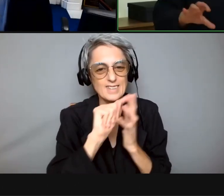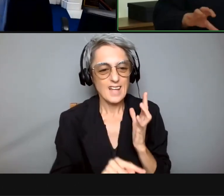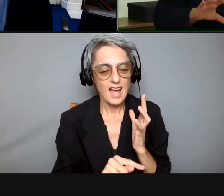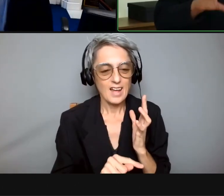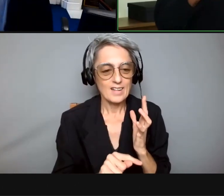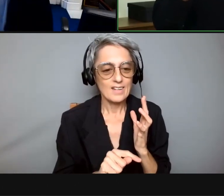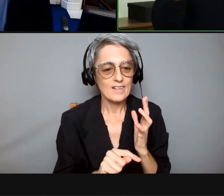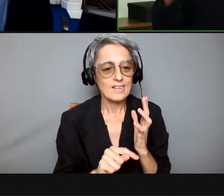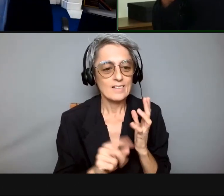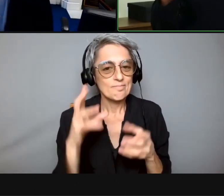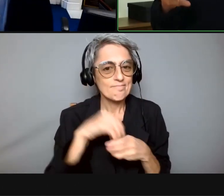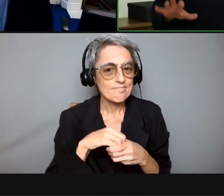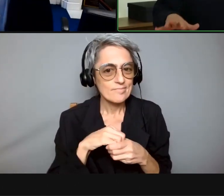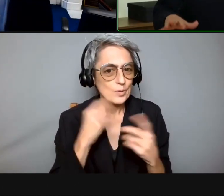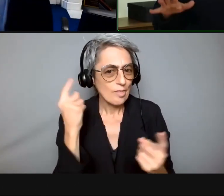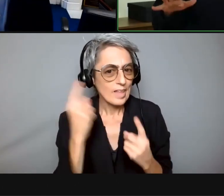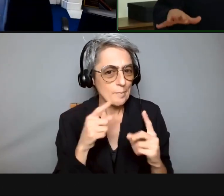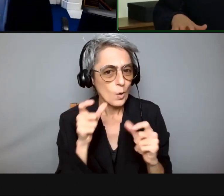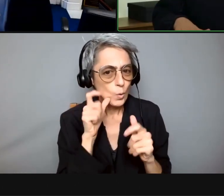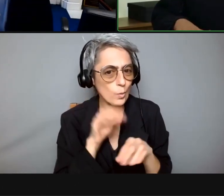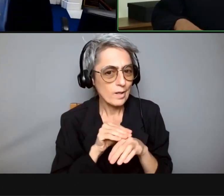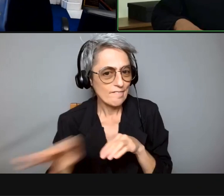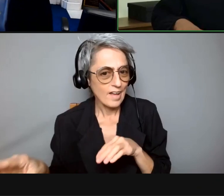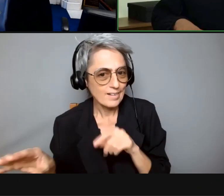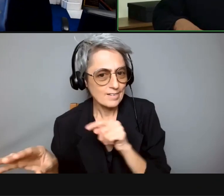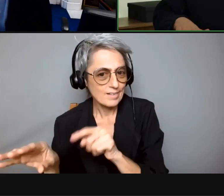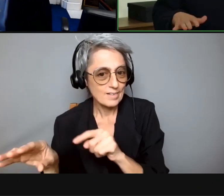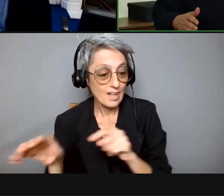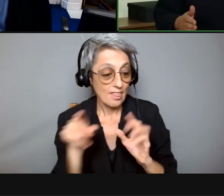who might be impacted by a policy or something you're trying to do